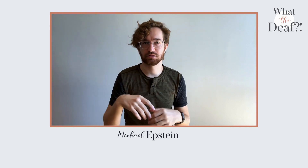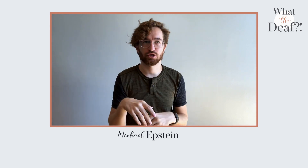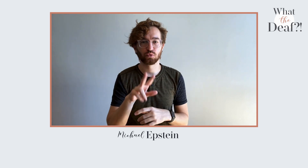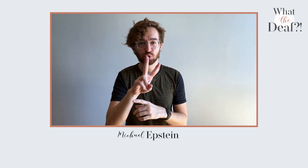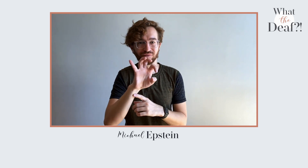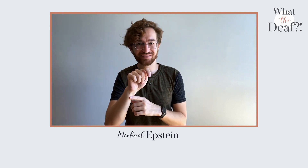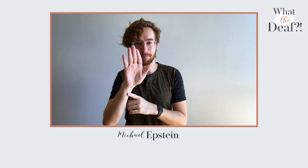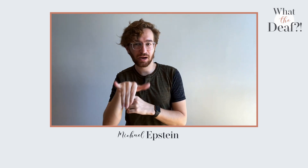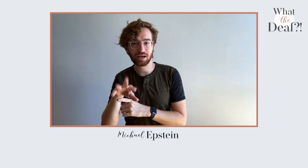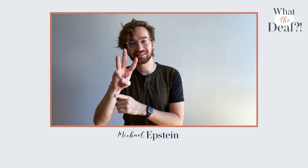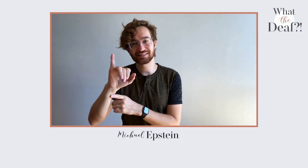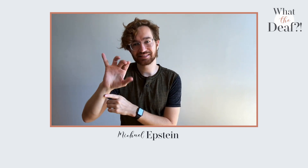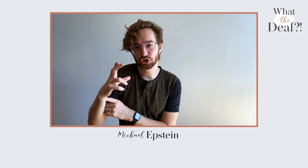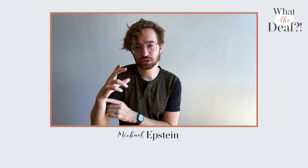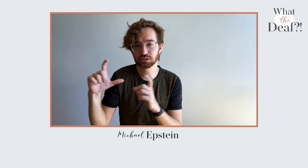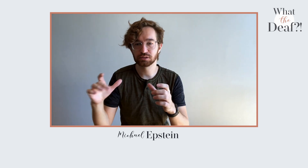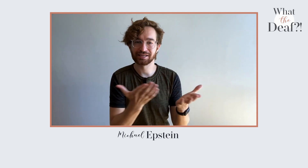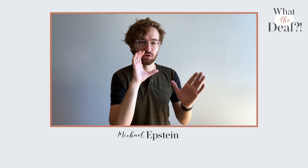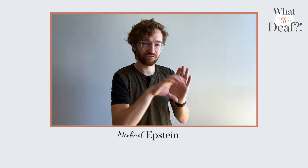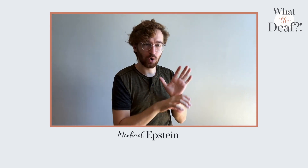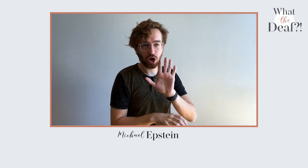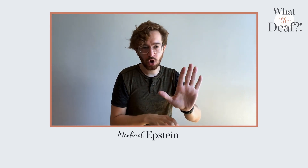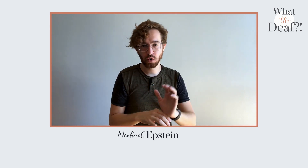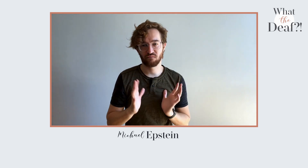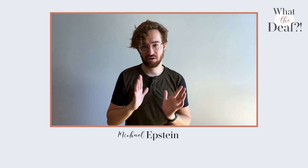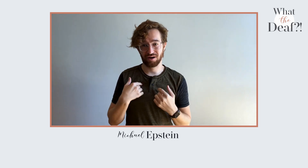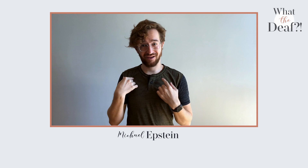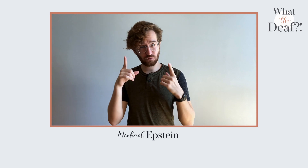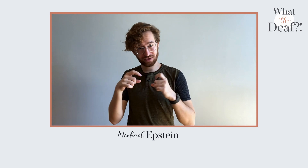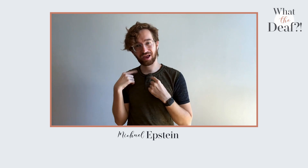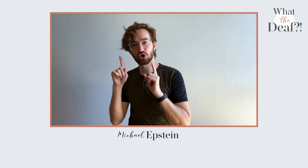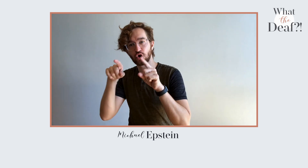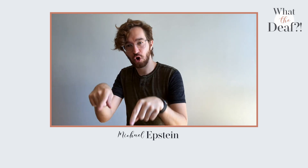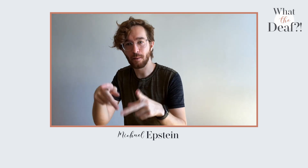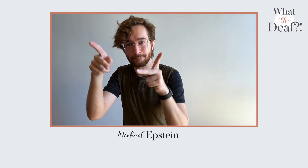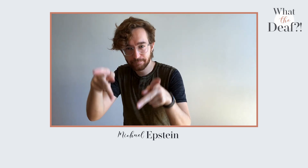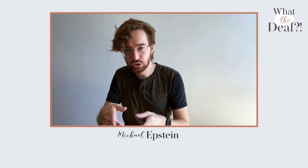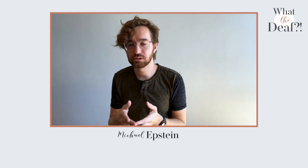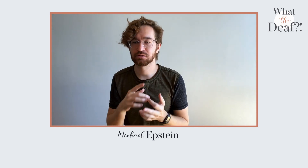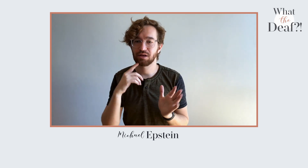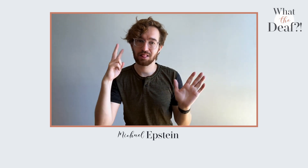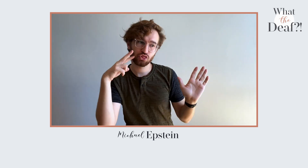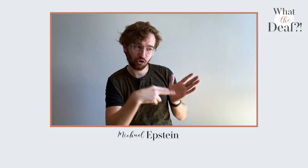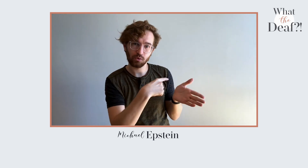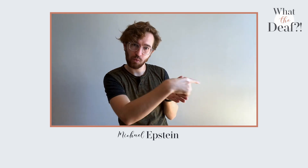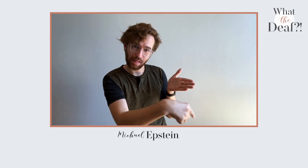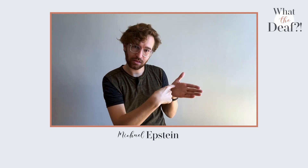If we need let's say like two feet by six inches, that's just an example of something, a measurement, so I can then go in person, show them what I've made,